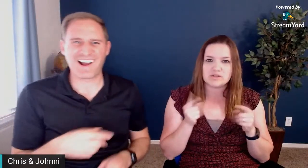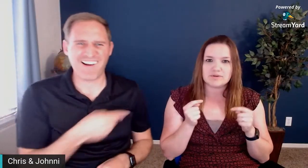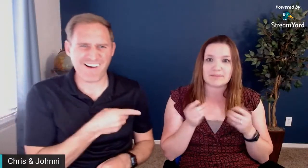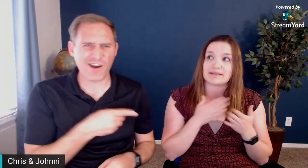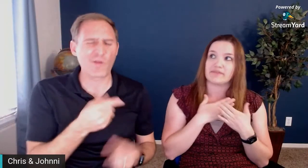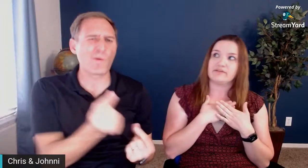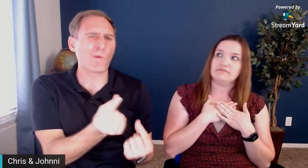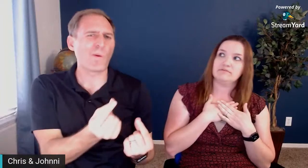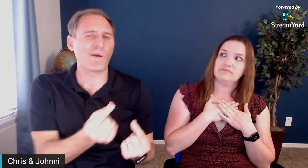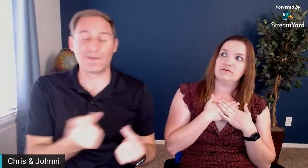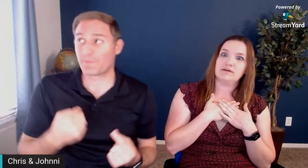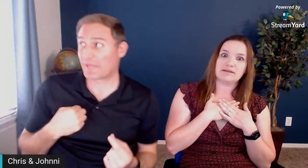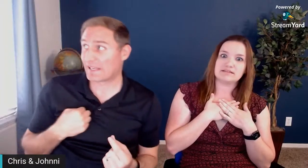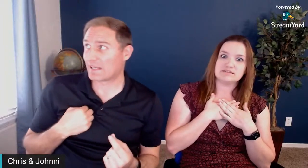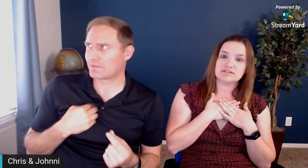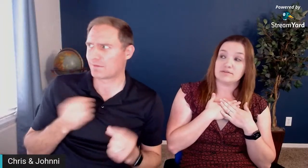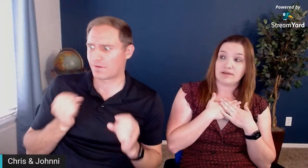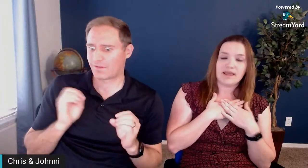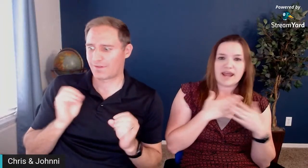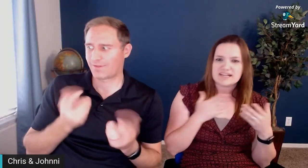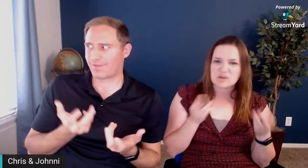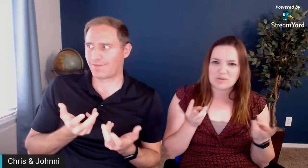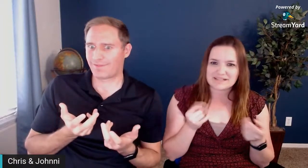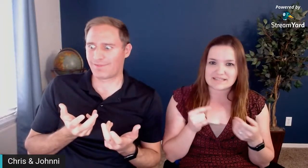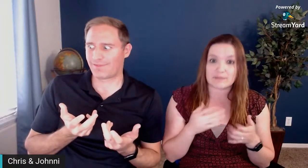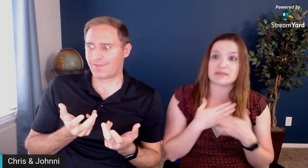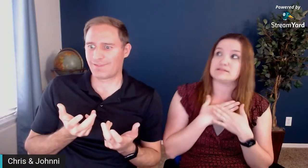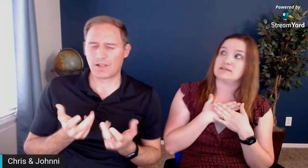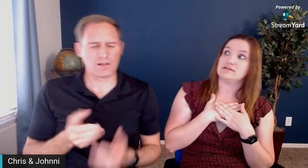you doing like nothing i'm like this is just no way and he said what is that like it's nothing